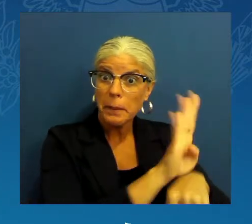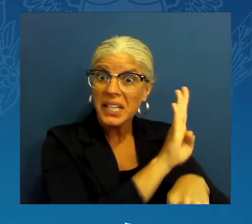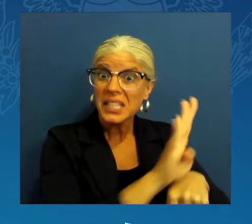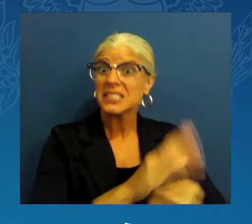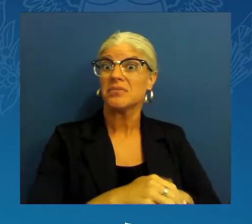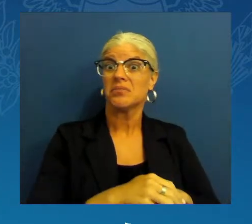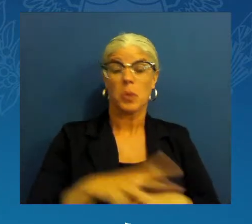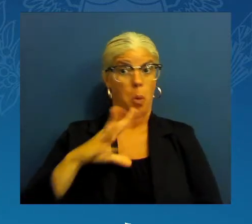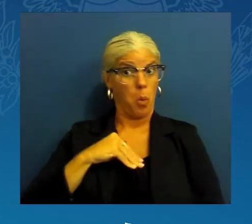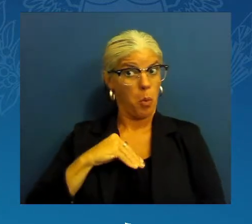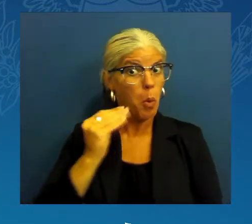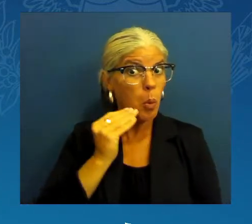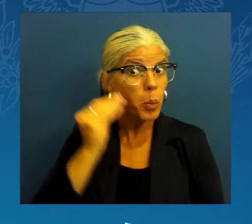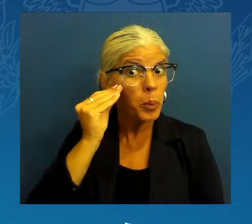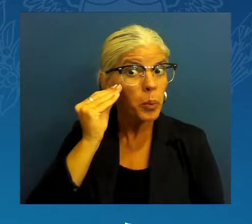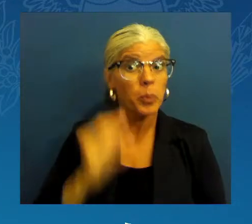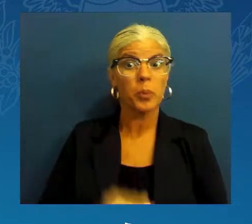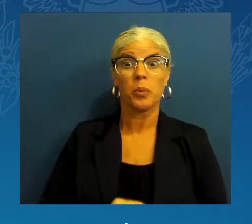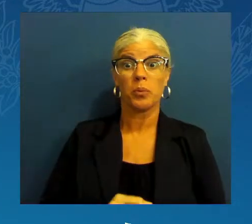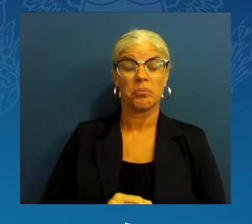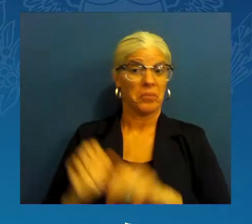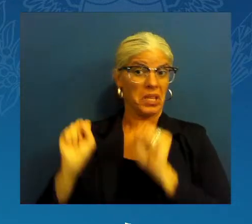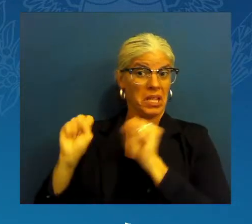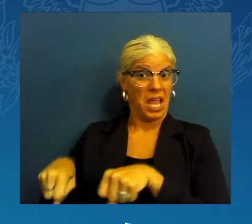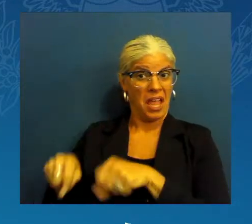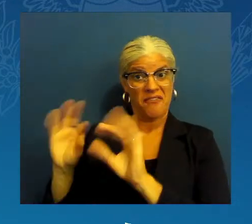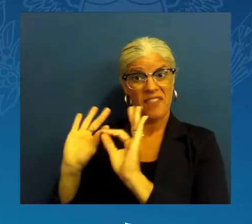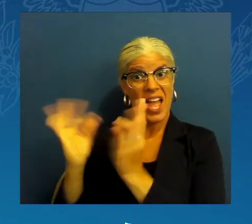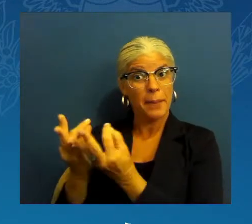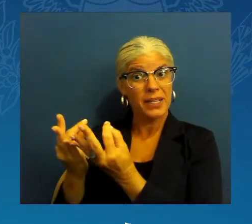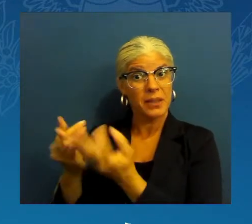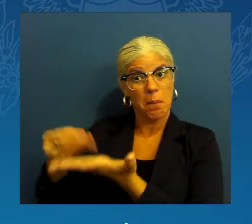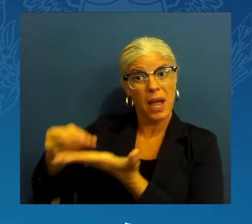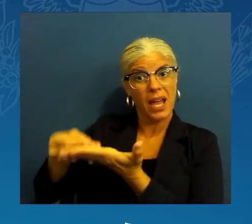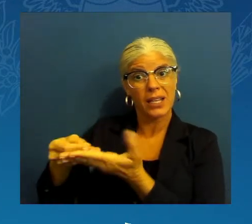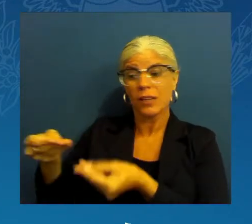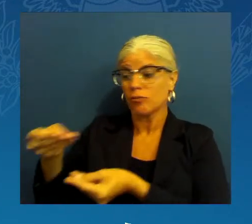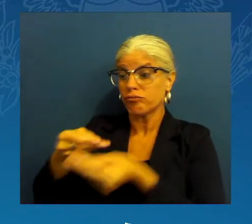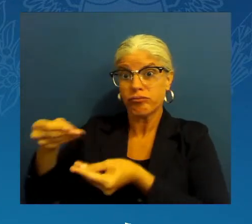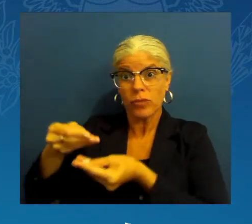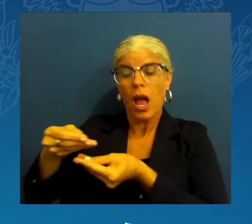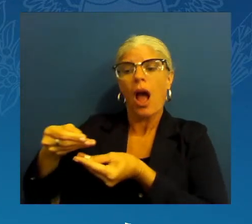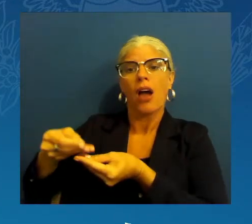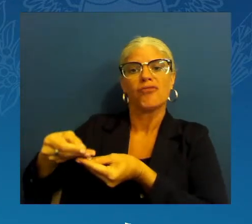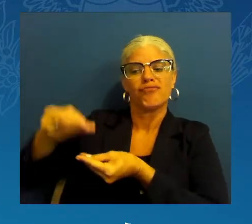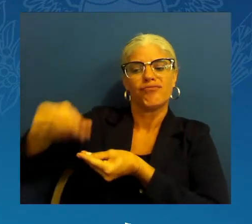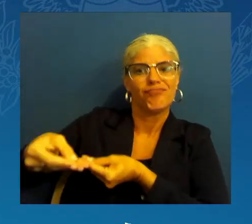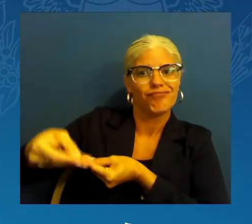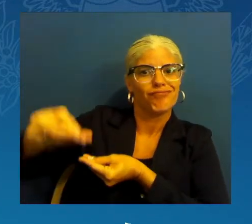We here see a future where we bring down the cost of living for hardworking Americans,